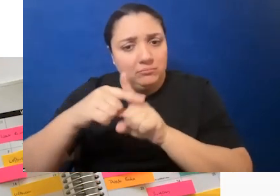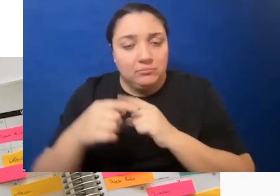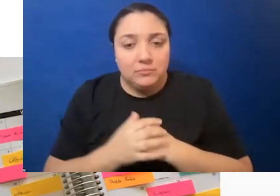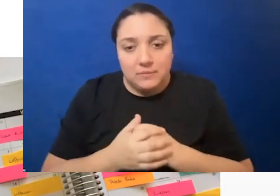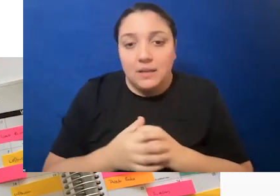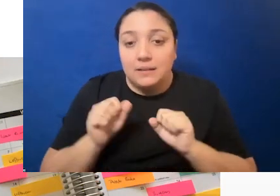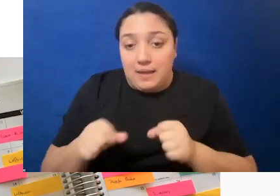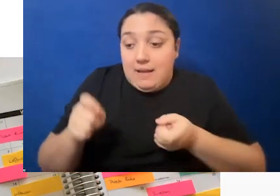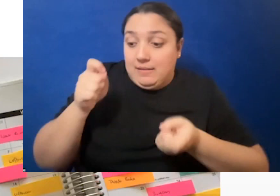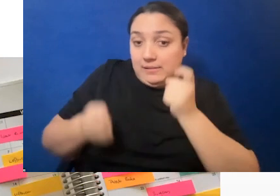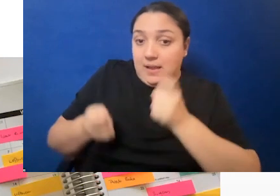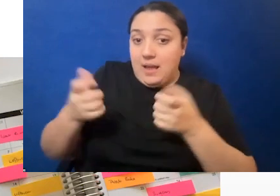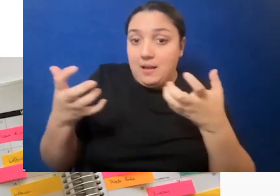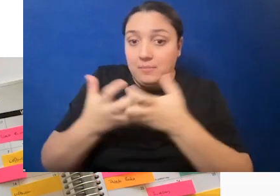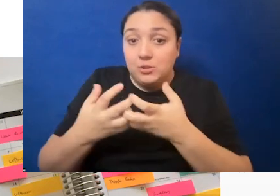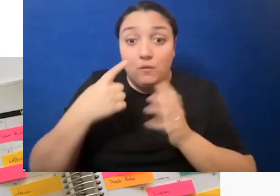IT CAN BE A GOOD THING.